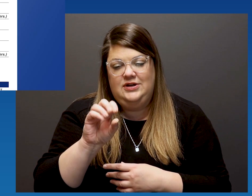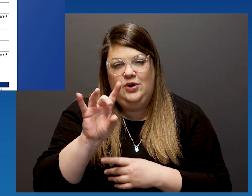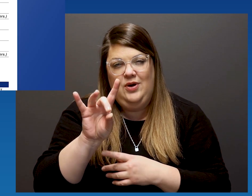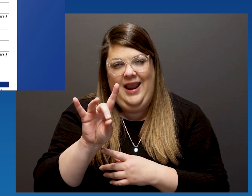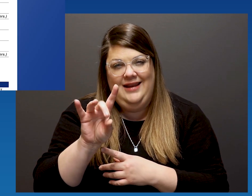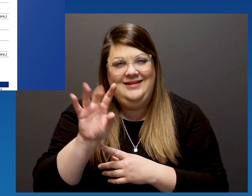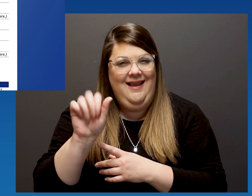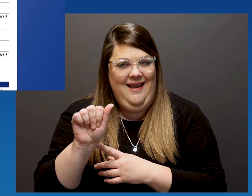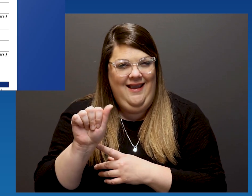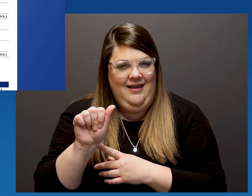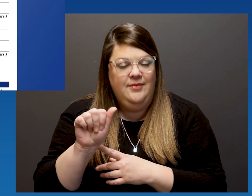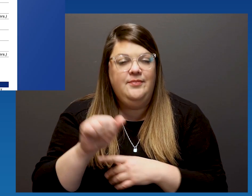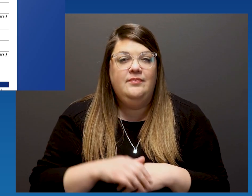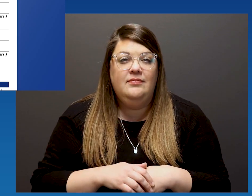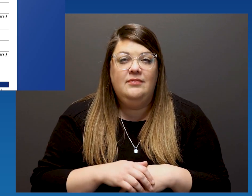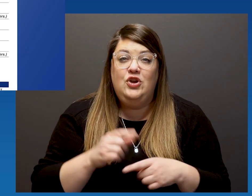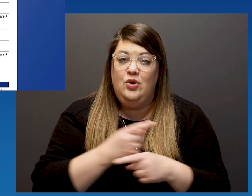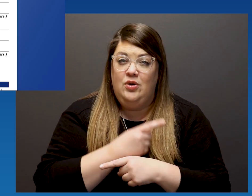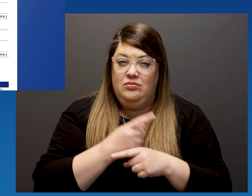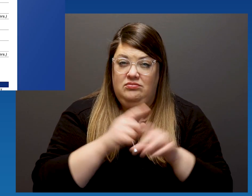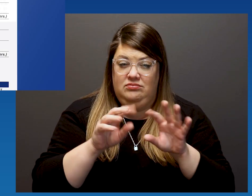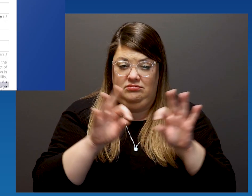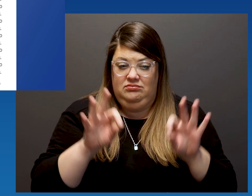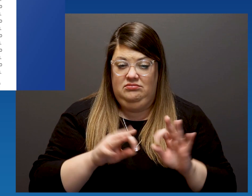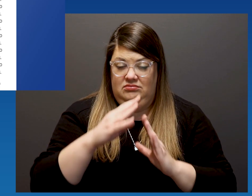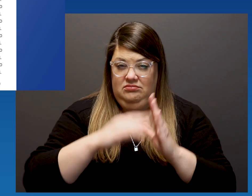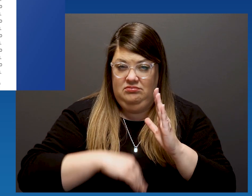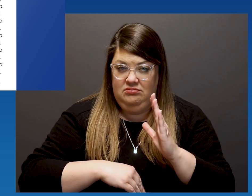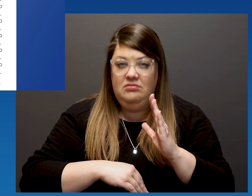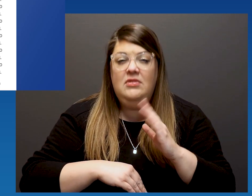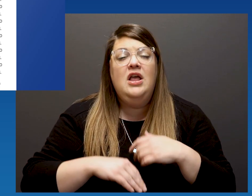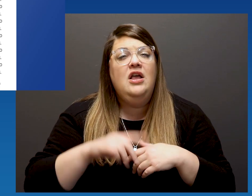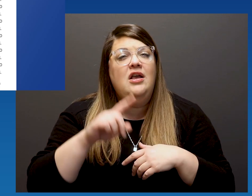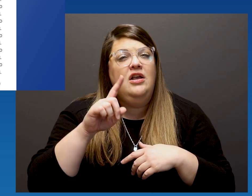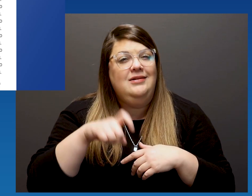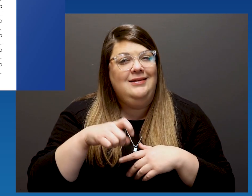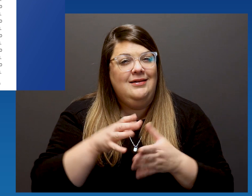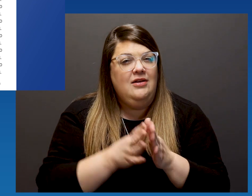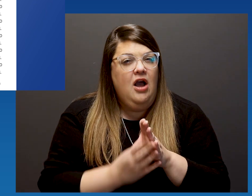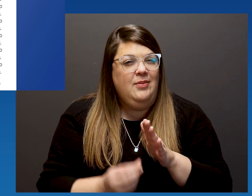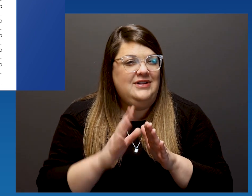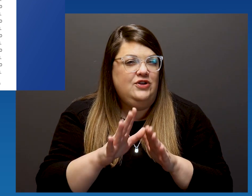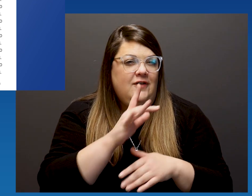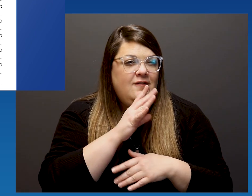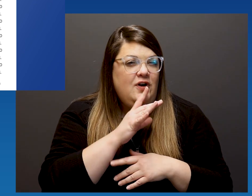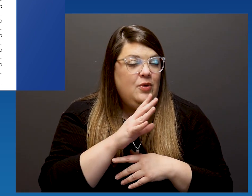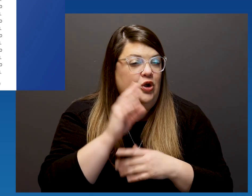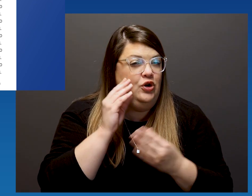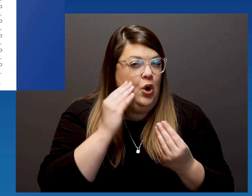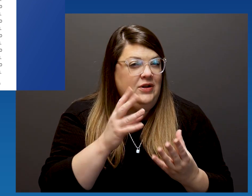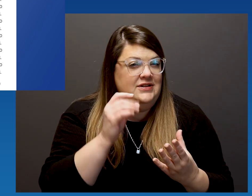To accurately fill out the Childcare Charges Form you'll need copies of either your Verbal Notice of Eligibility Form